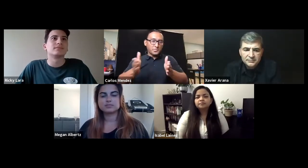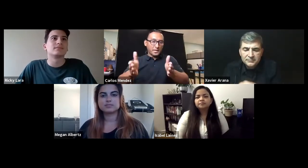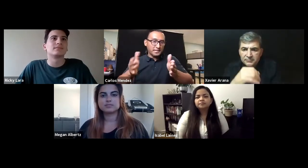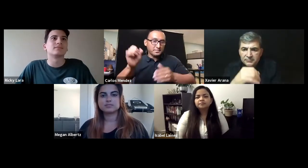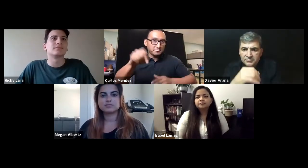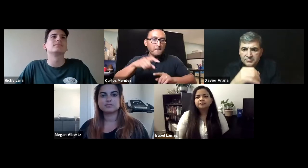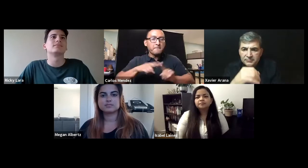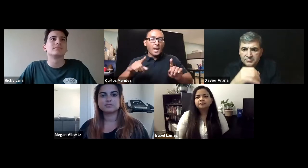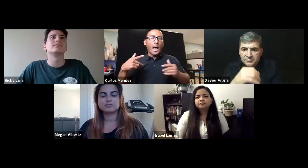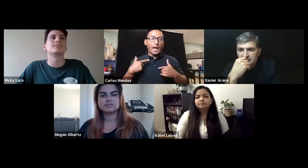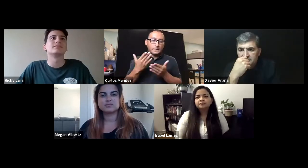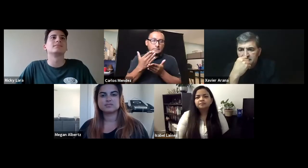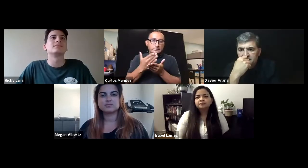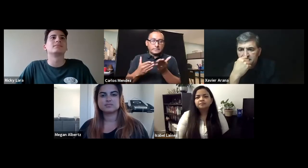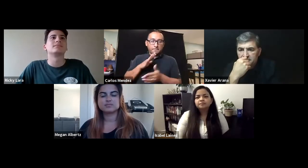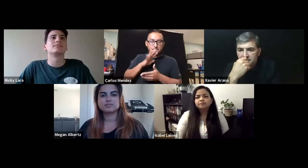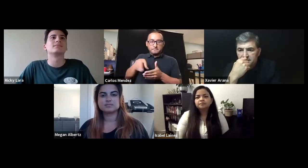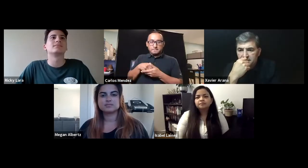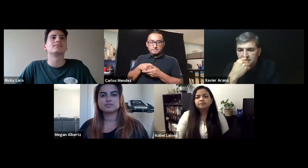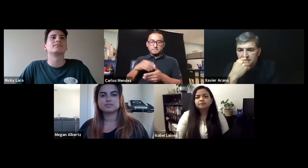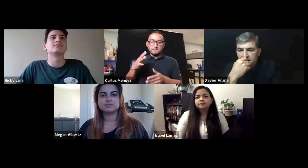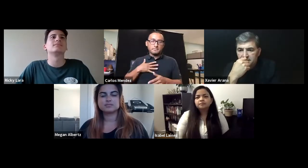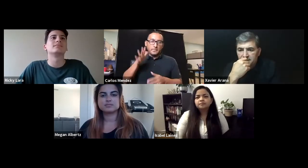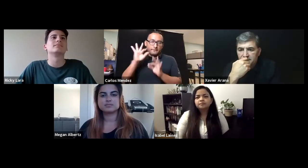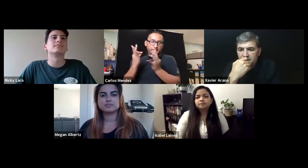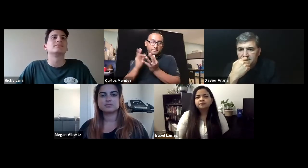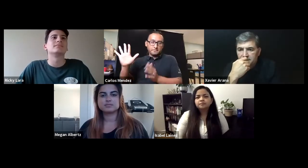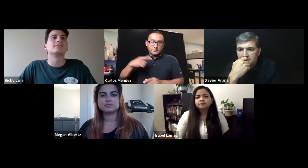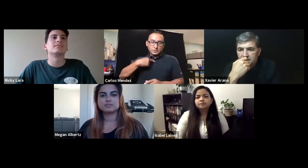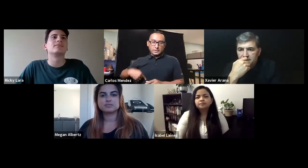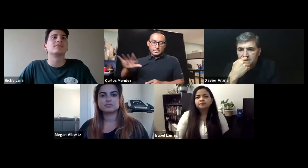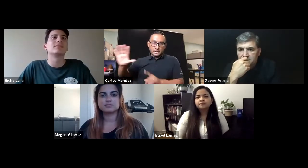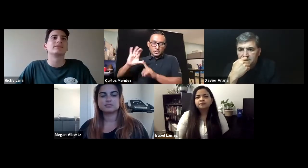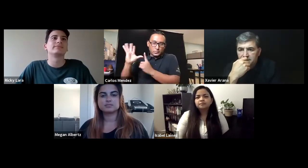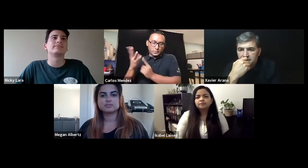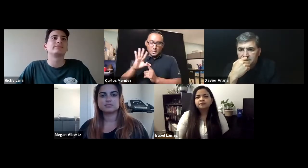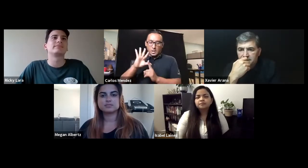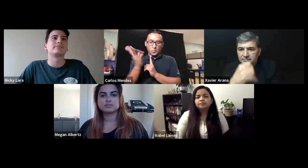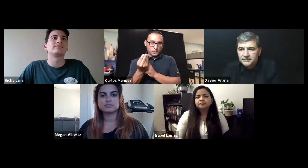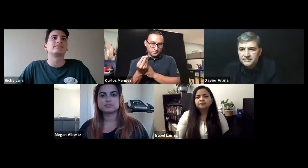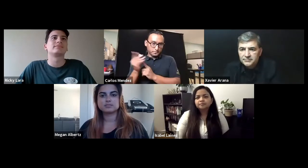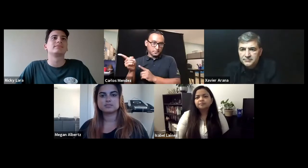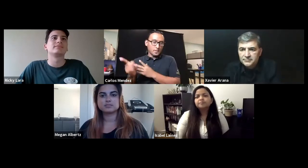But I feel like I... I do definitely incorporate American ways.